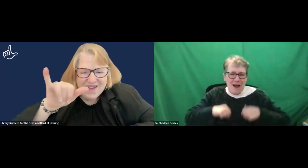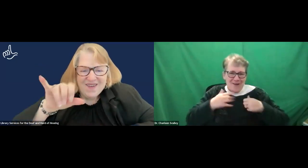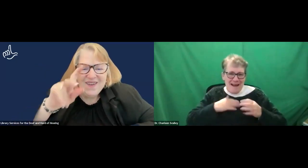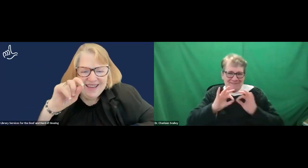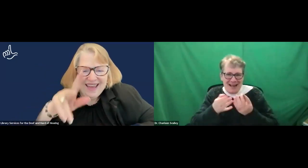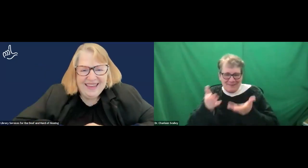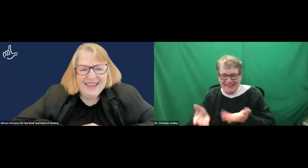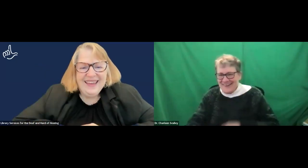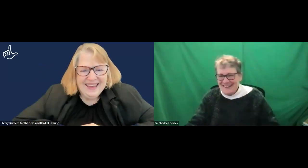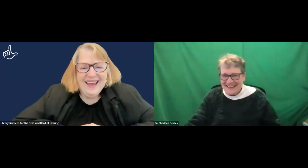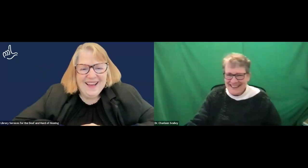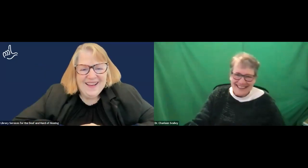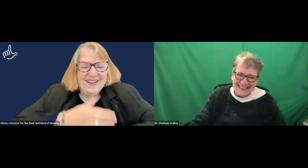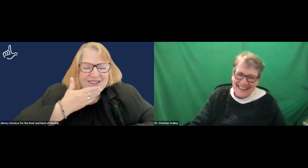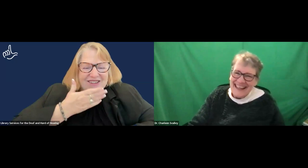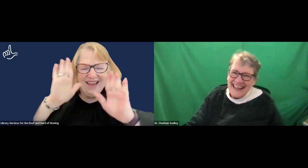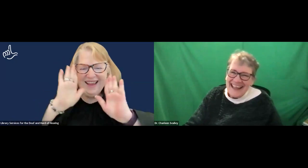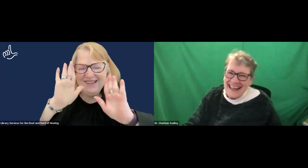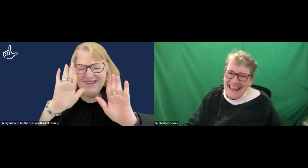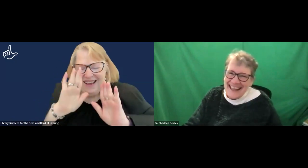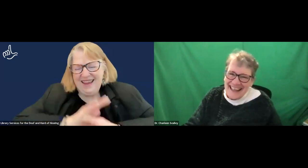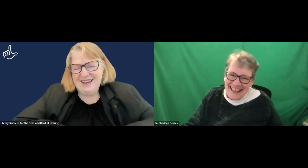[Interpreter for Dr. Charleen] Oh, my other daughter is here, as well. I'm proud my family is here.